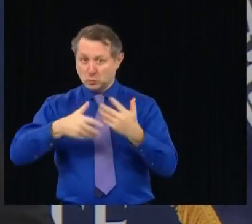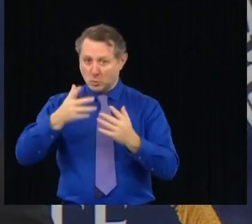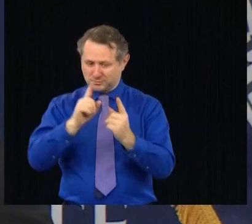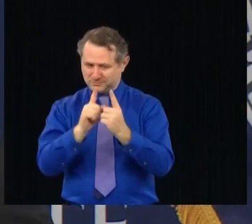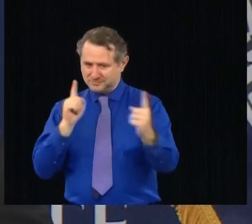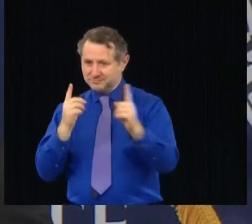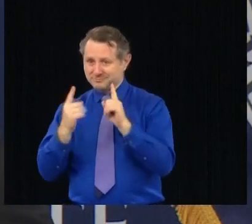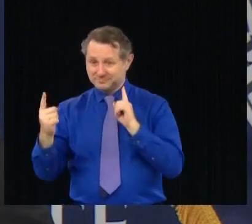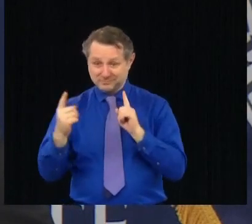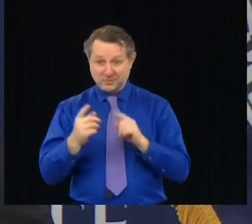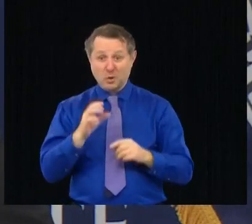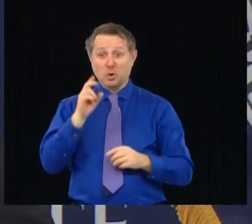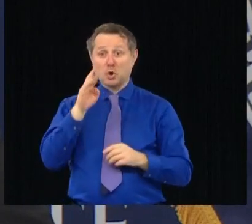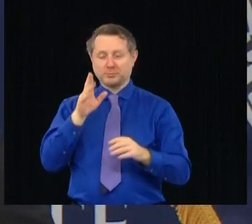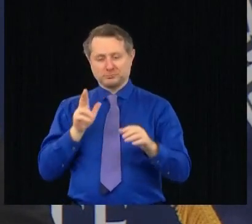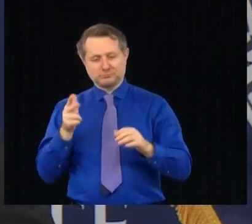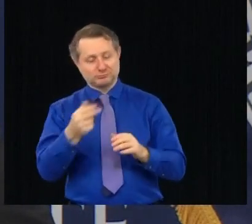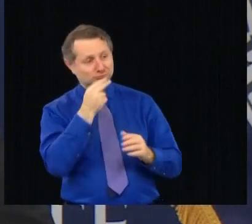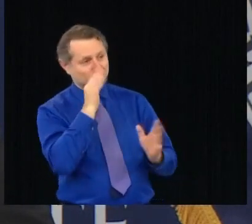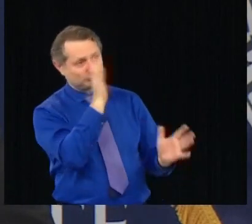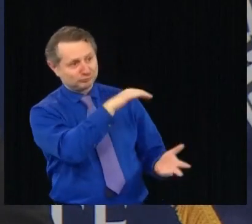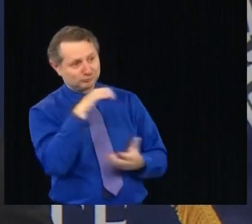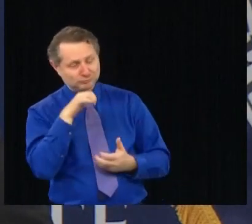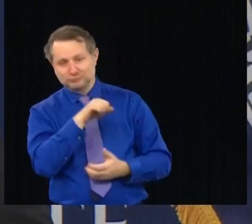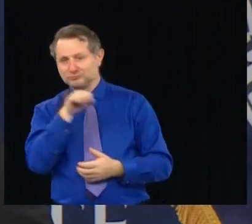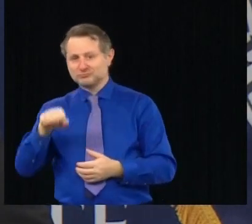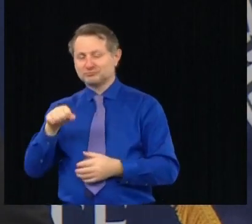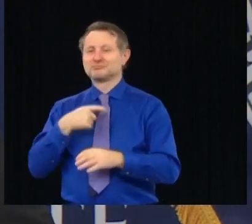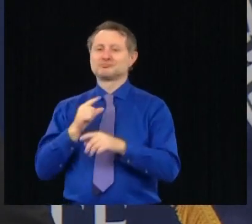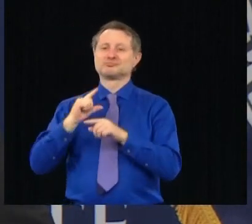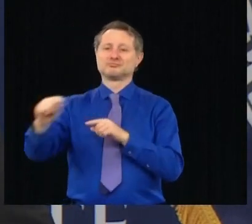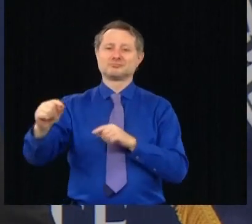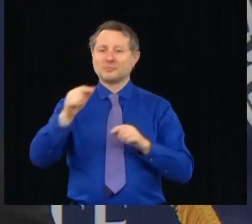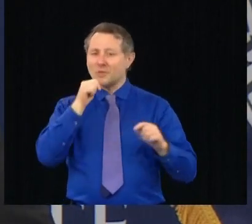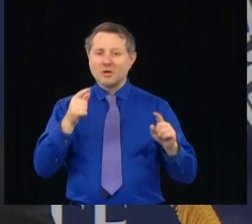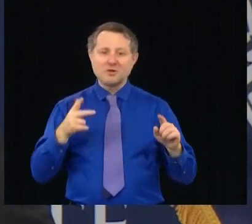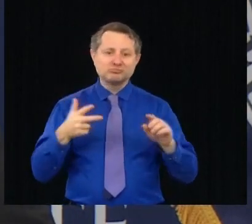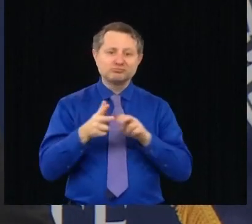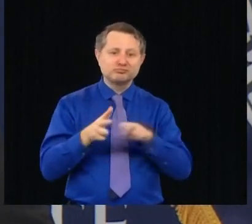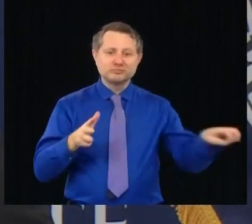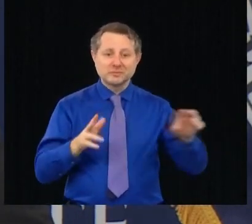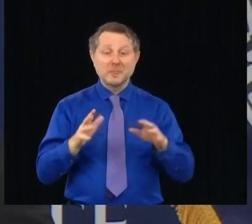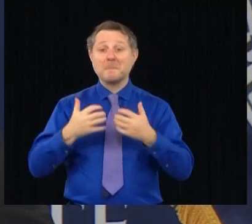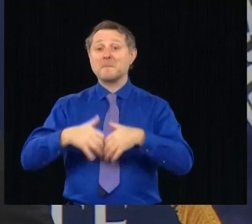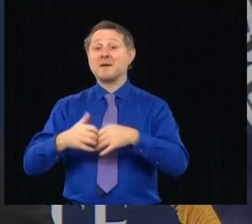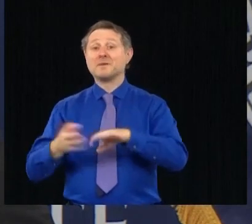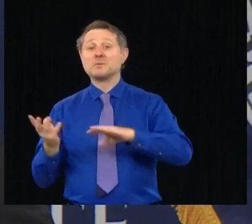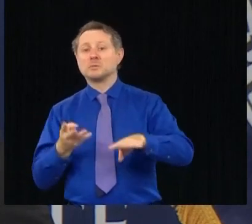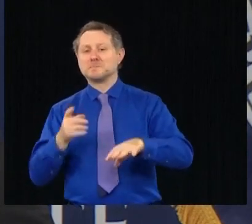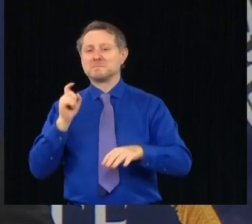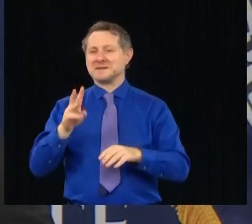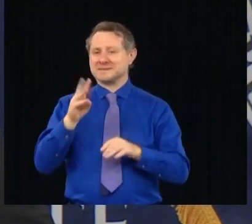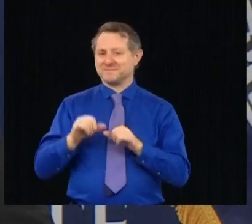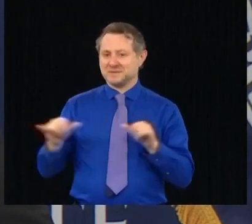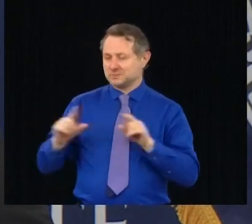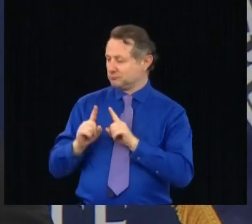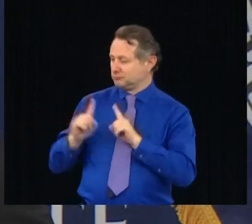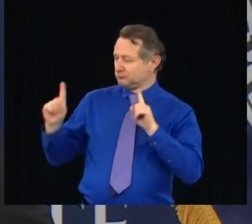AND THE GUIDELINES ARE POSTED AND THE GUIDELINES ARE QUITE SPECIFIC, SOCIAL DISTANCING,